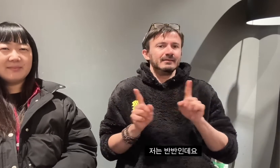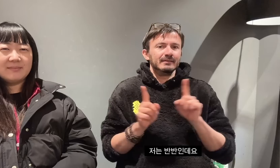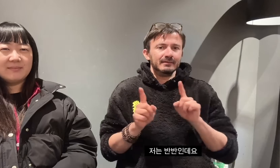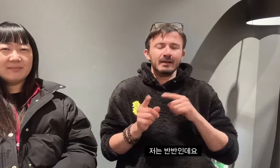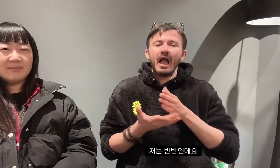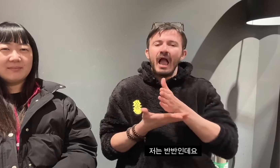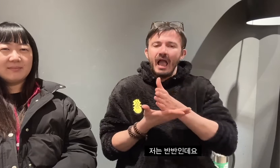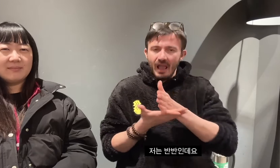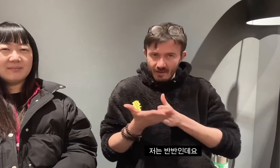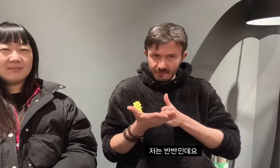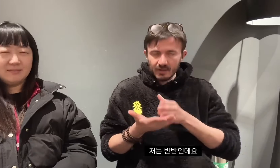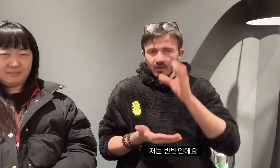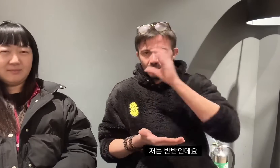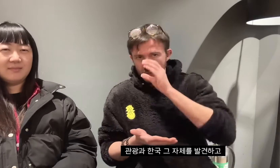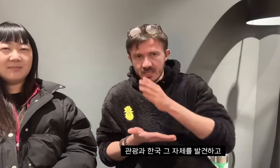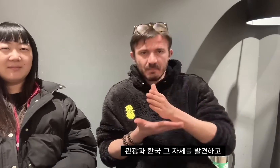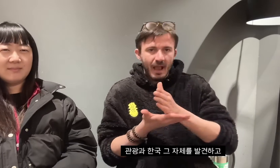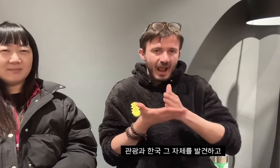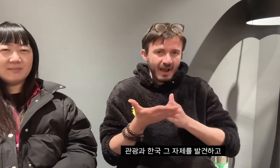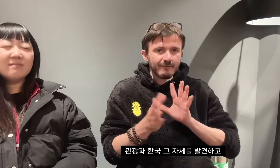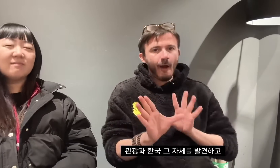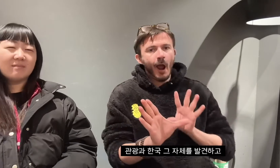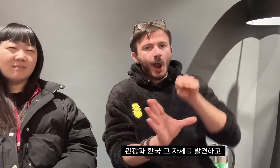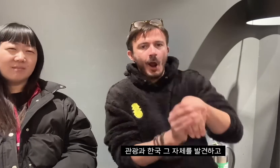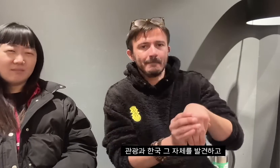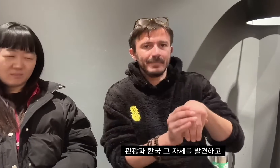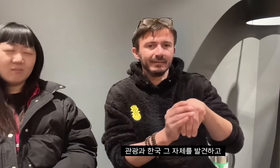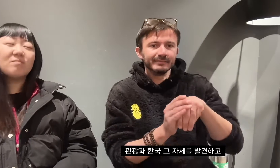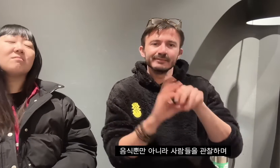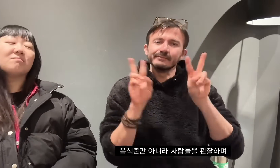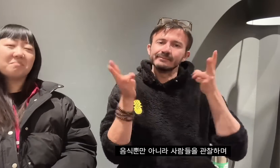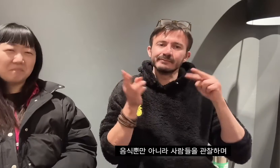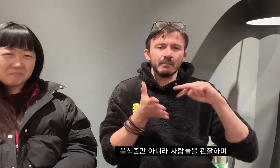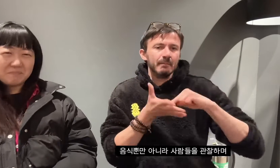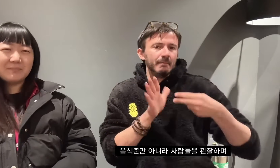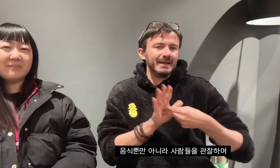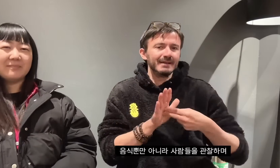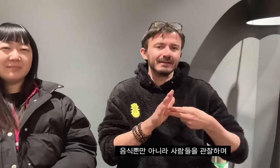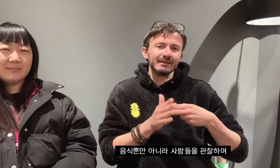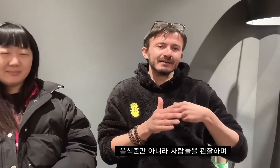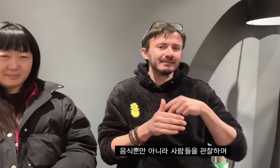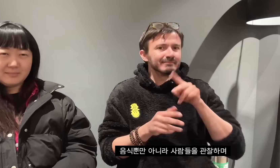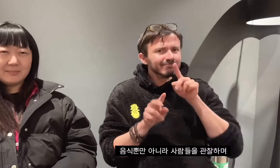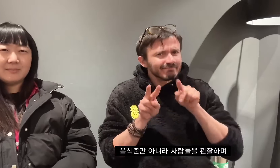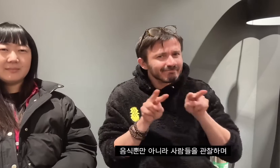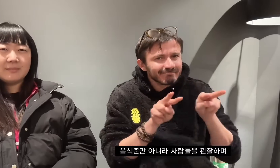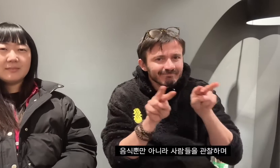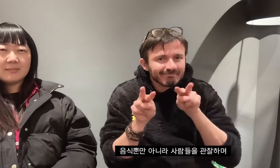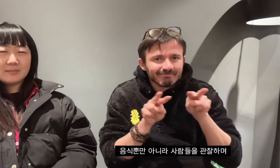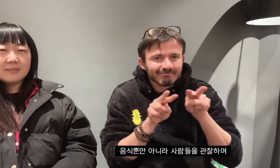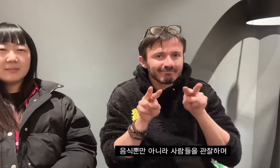I'm half and half I do ‘exploration or experience’ to discover tourism and Korea itself,